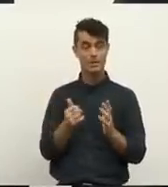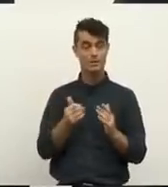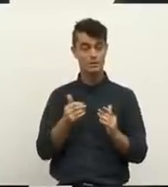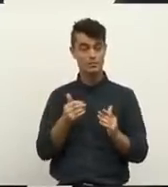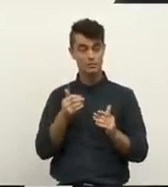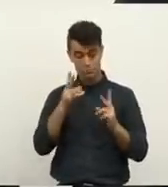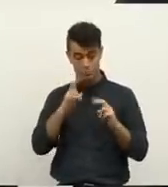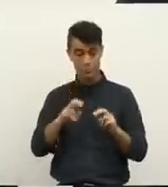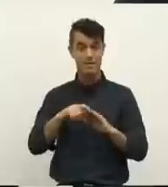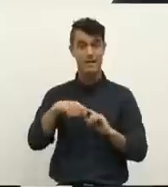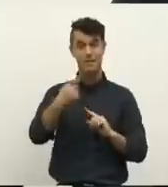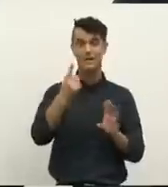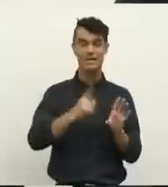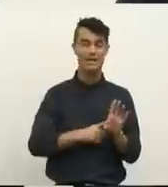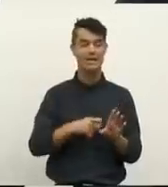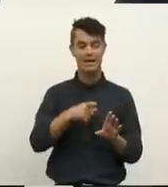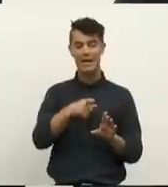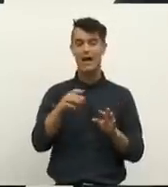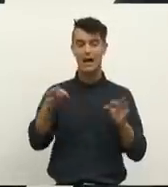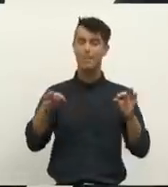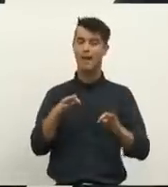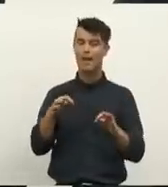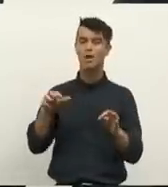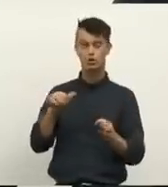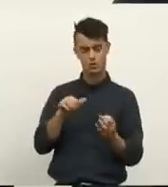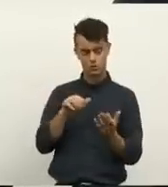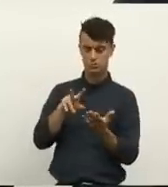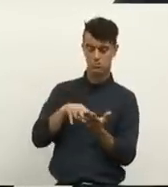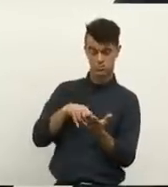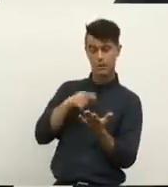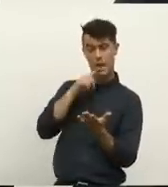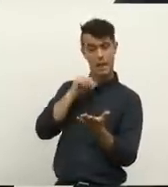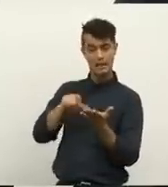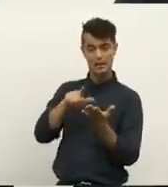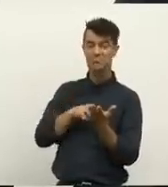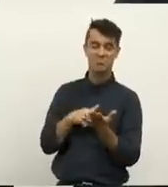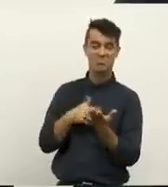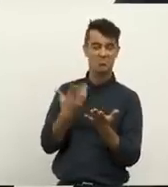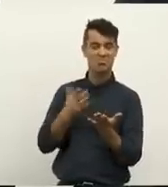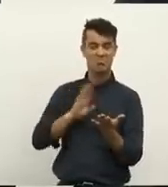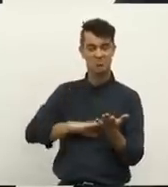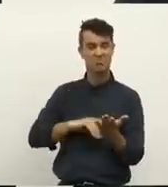that can be sufficient for a plan if they have enough confidence to make the reasonable necessary determinations.